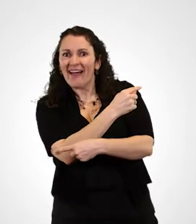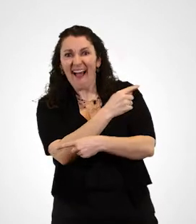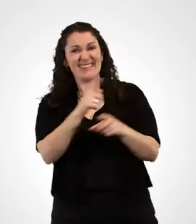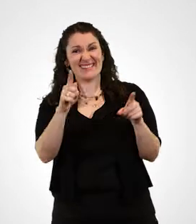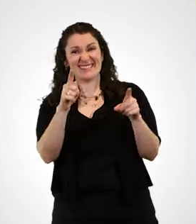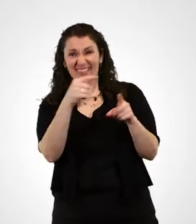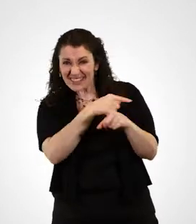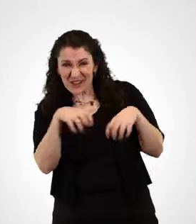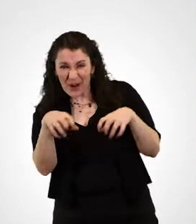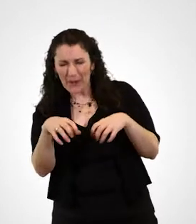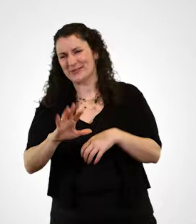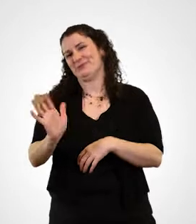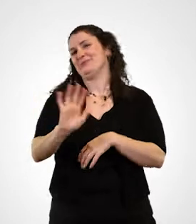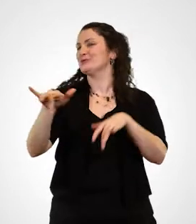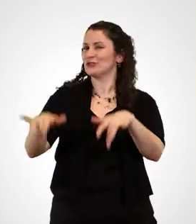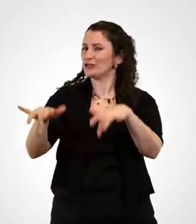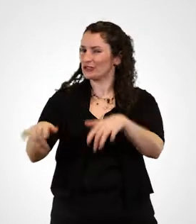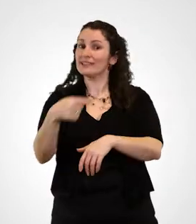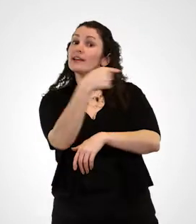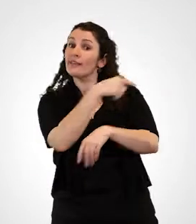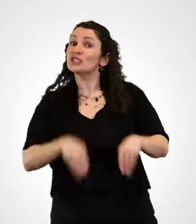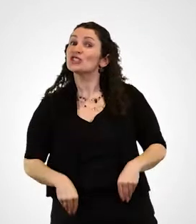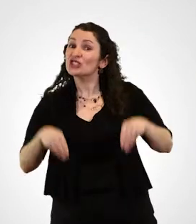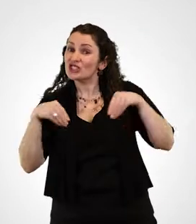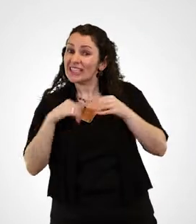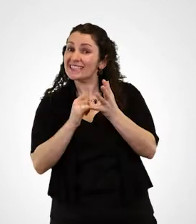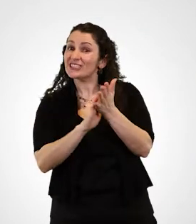That is a ghost? No, that is our sheet. Sheet.